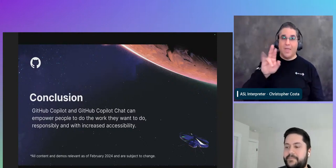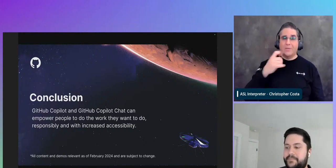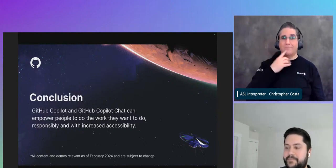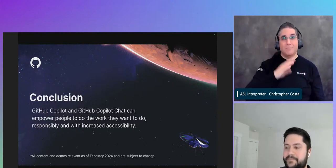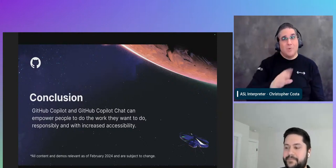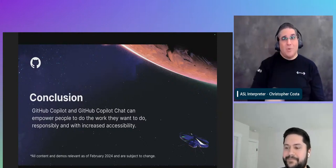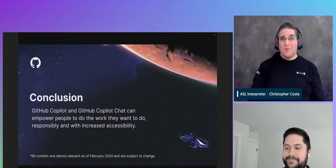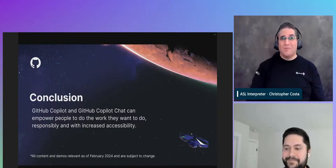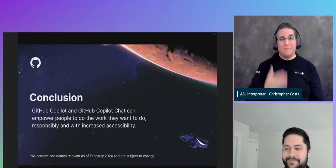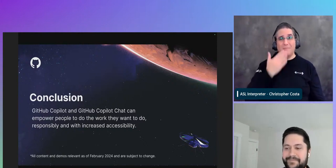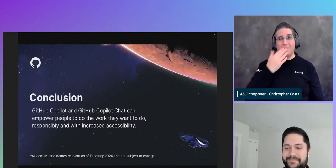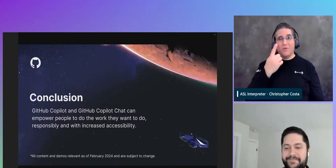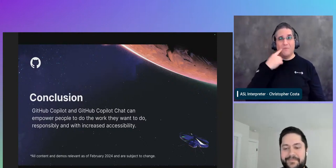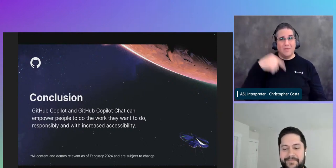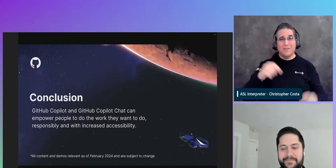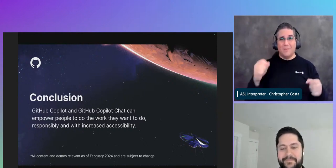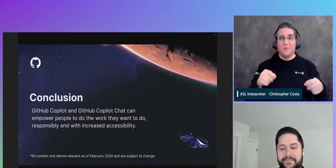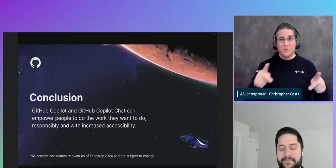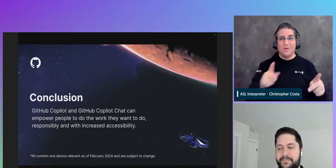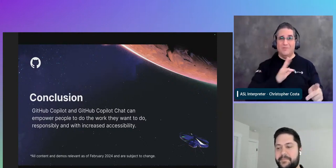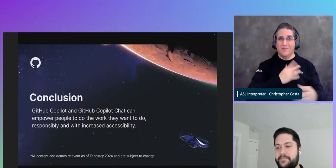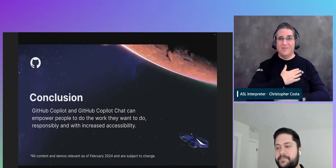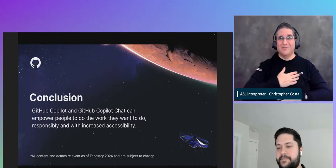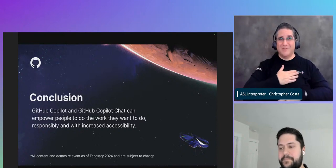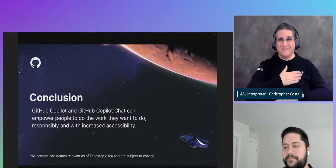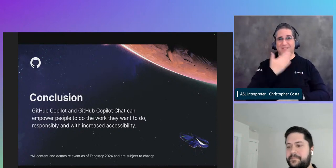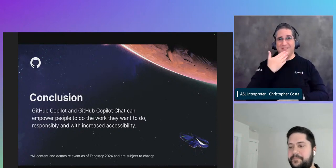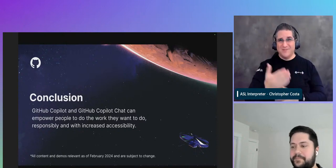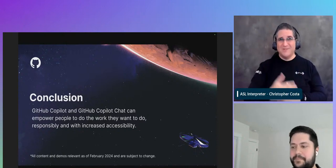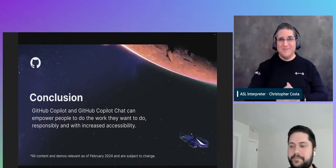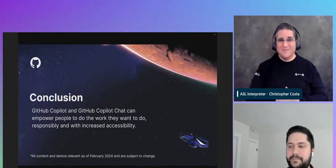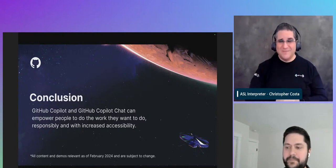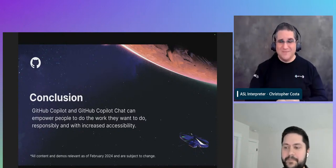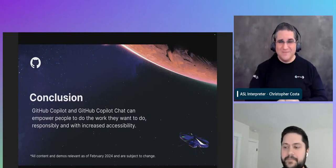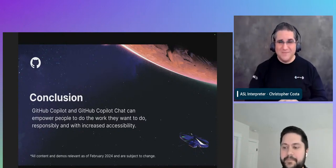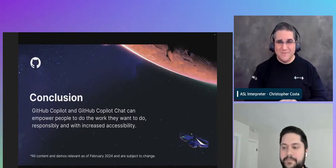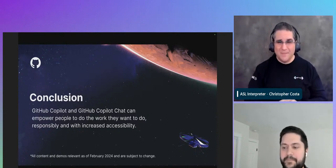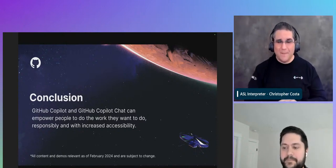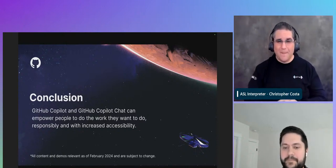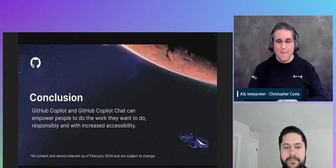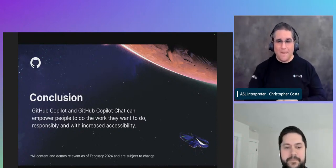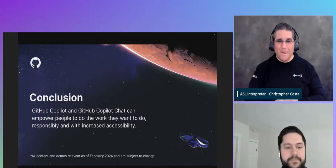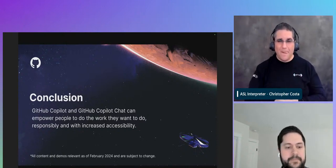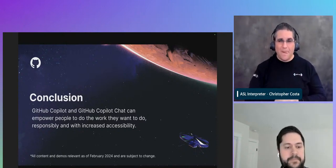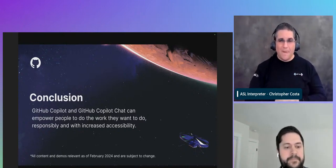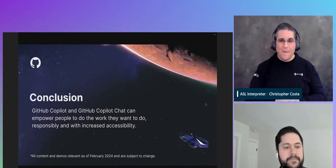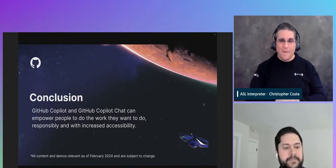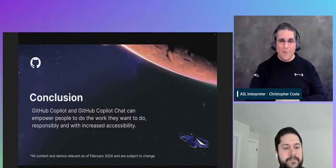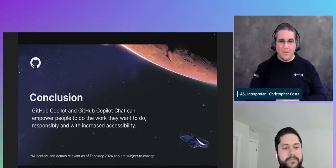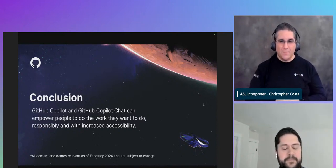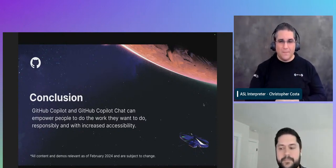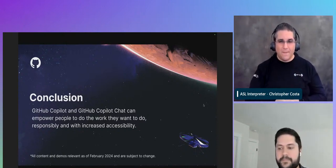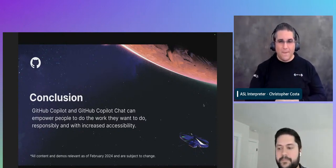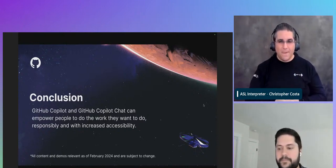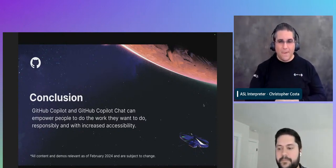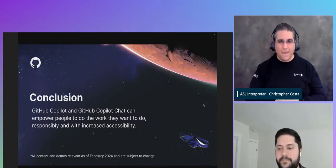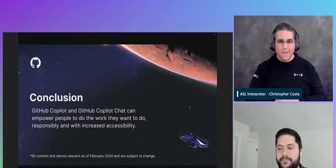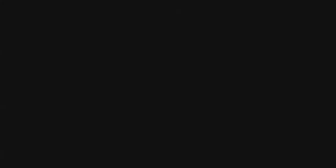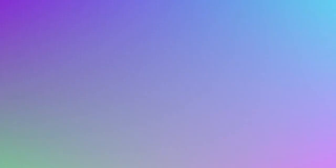great. Thank you. All right. We